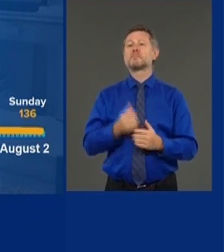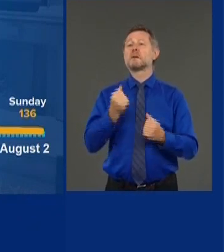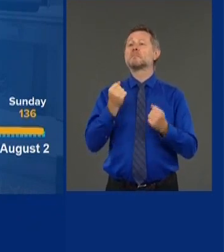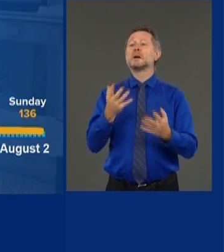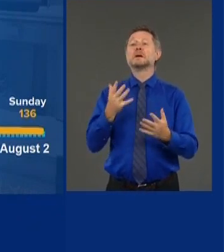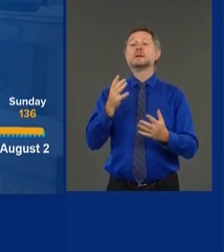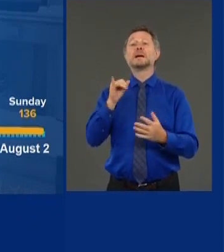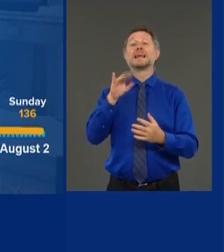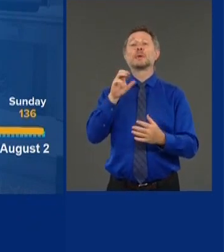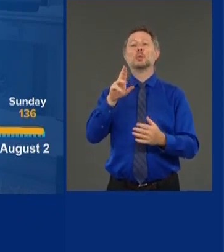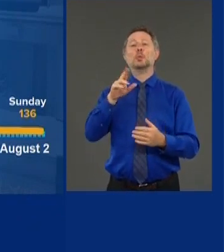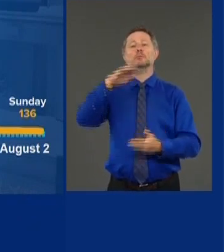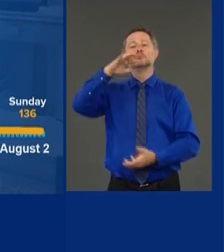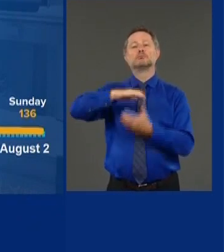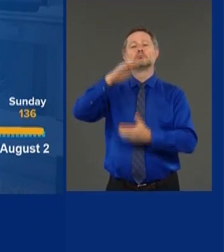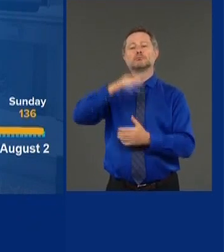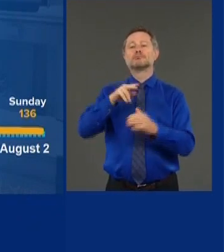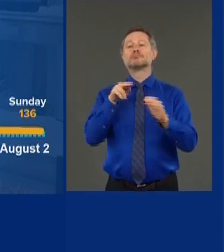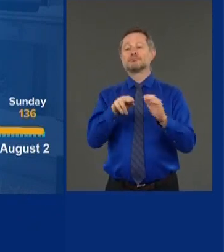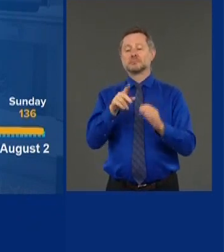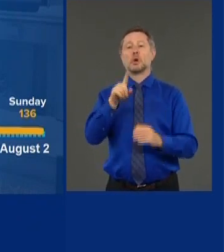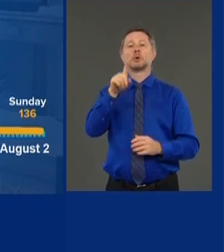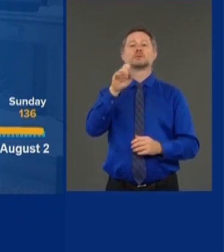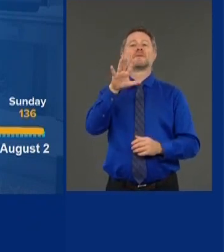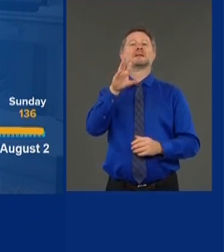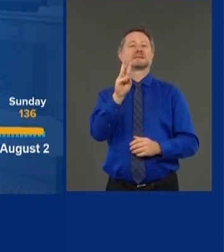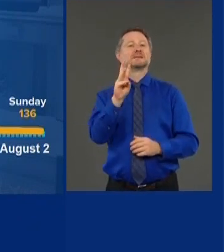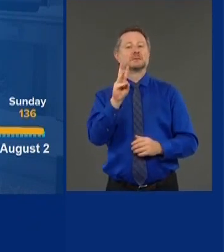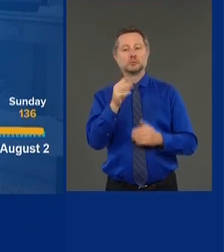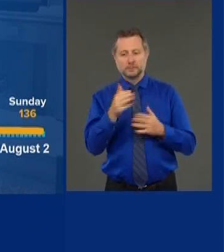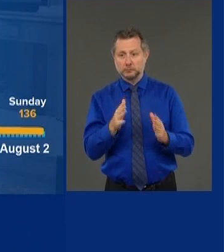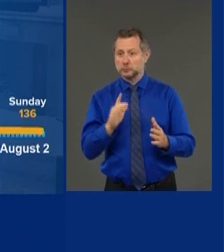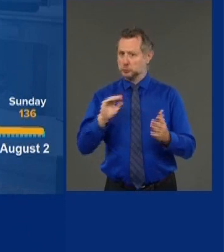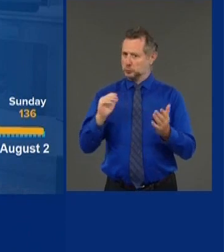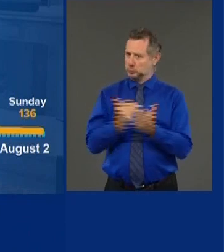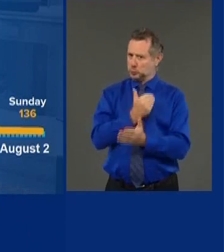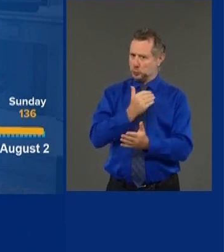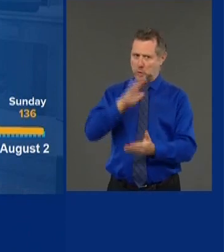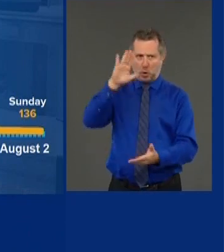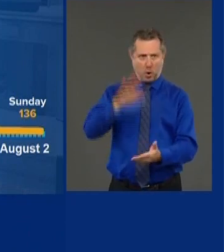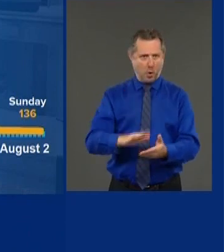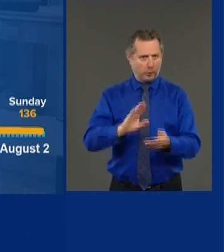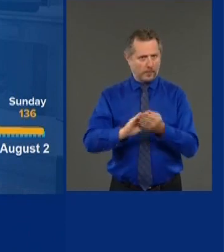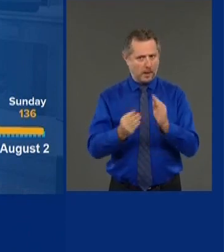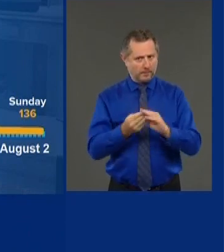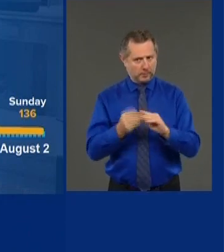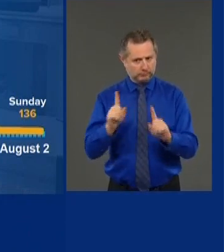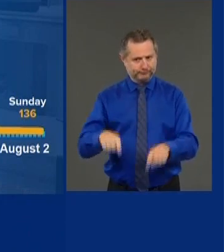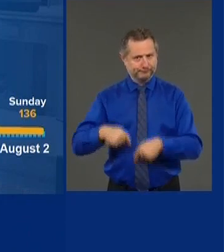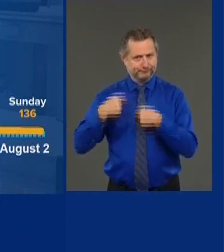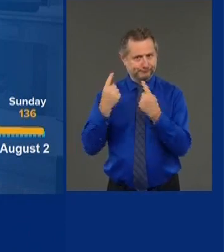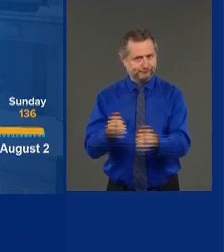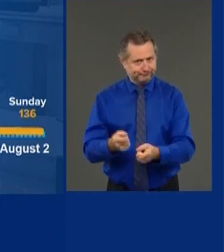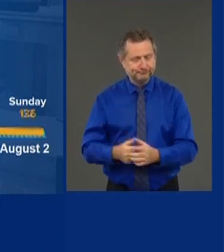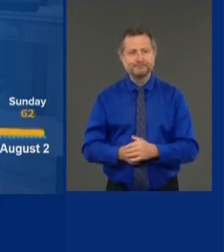THE MIDST OF THE BATTLE. SO, THAT IS GREAT NEWS. NUMBER OF COVID PATIENTS IN